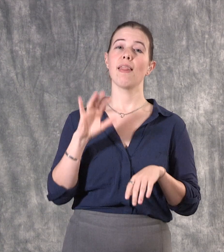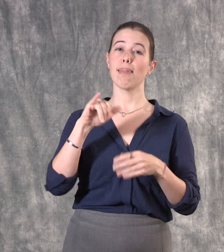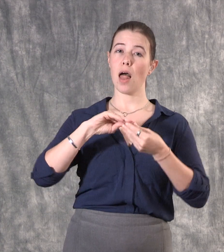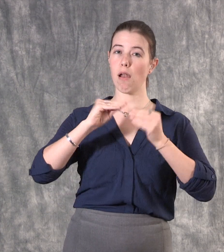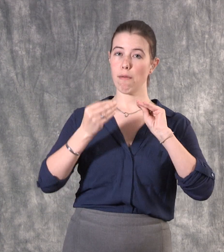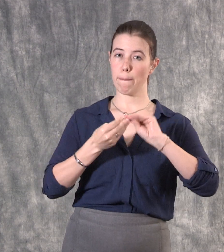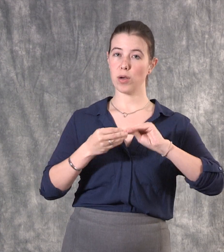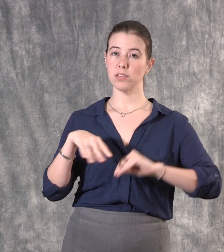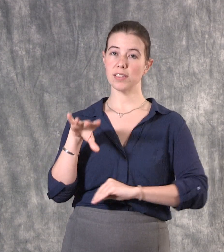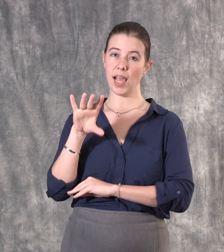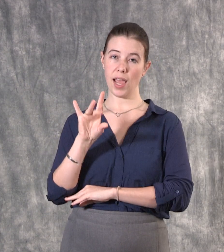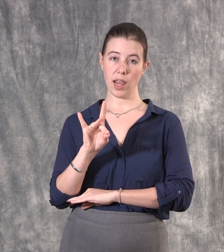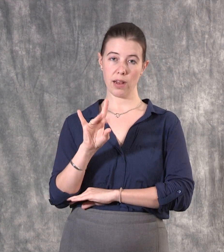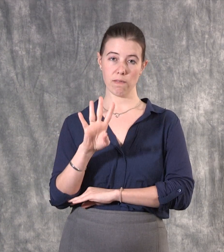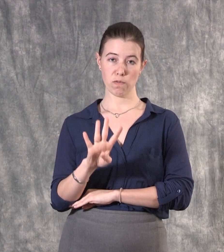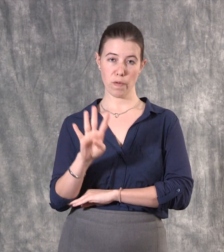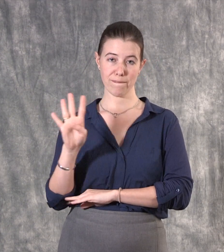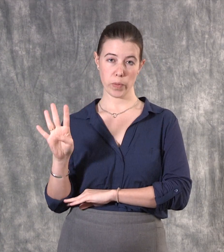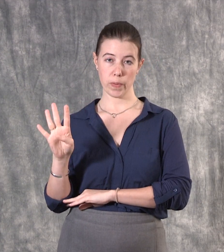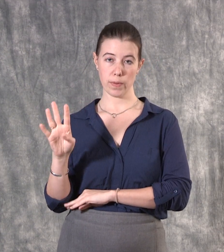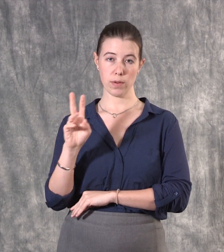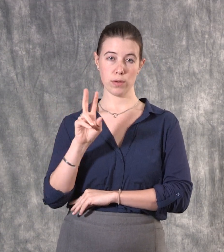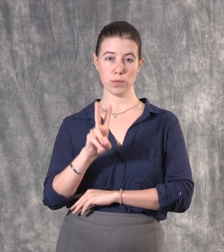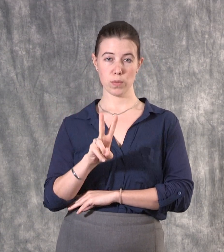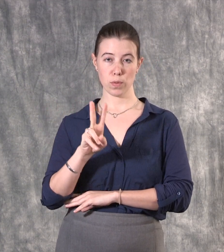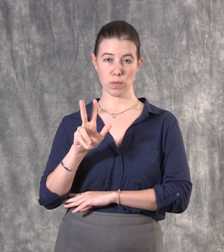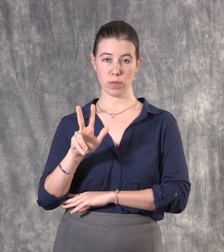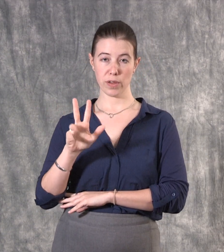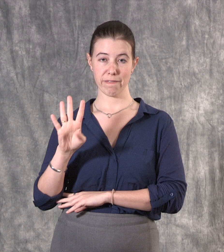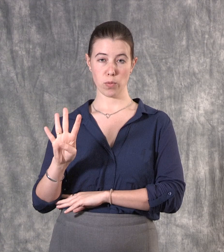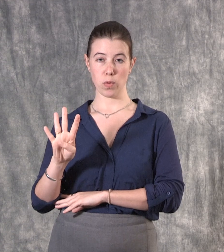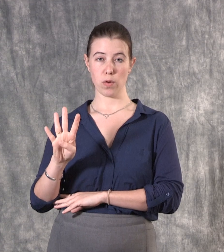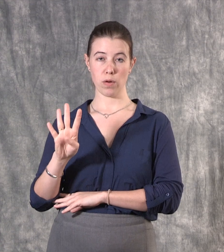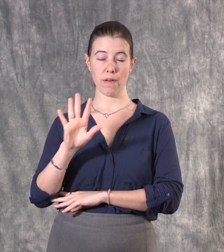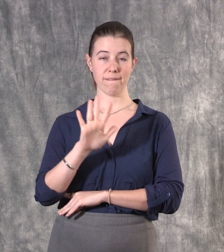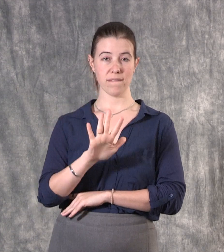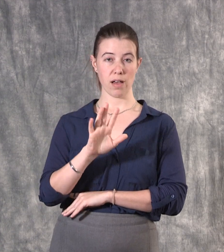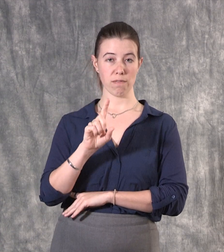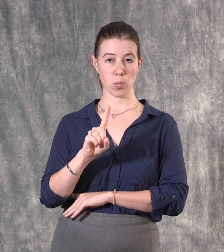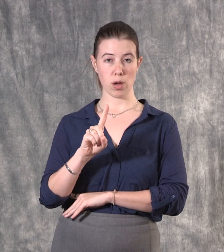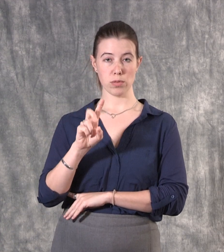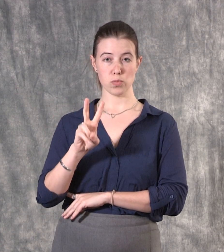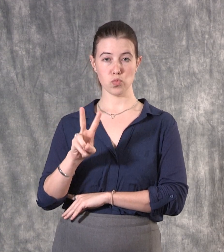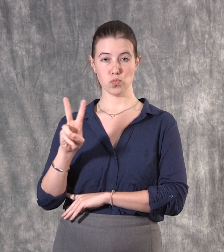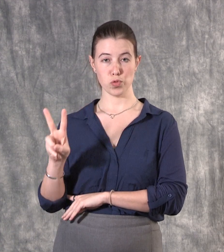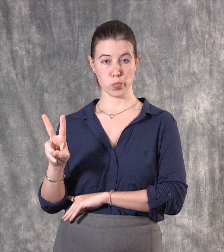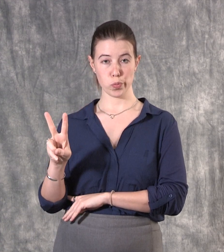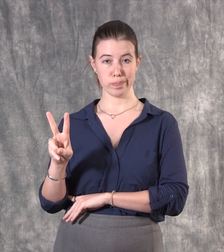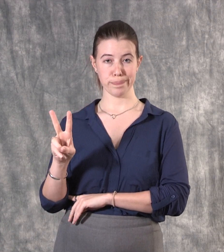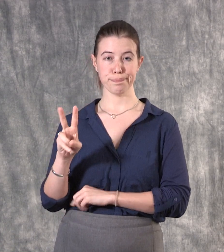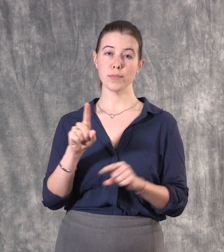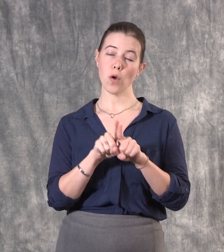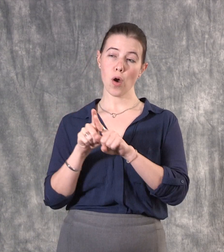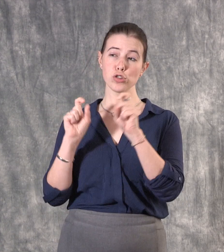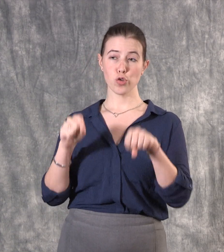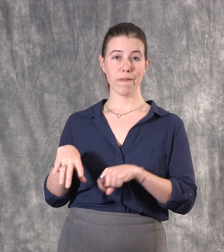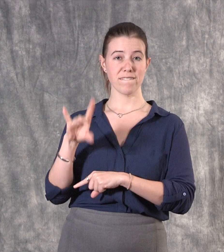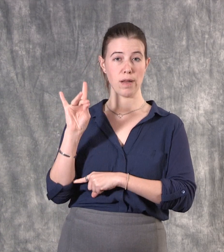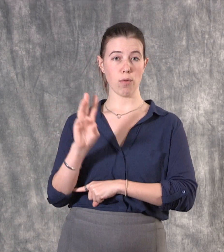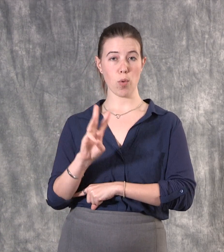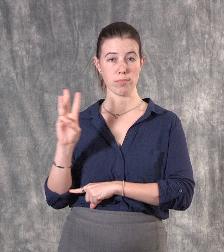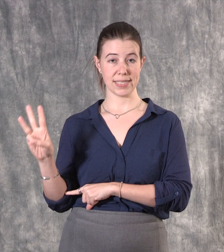That number is 844-234-5122. You can also can